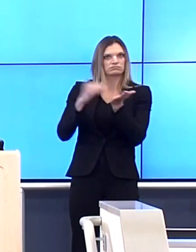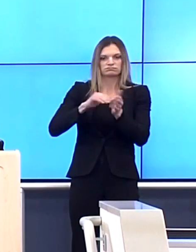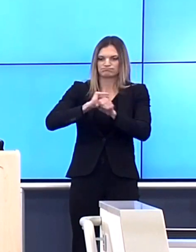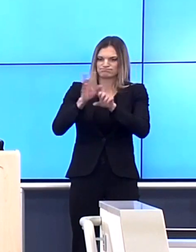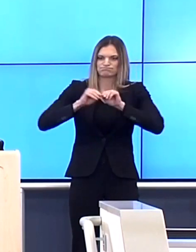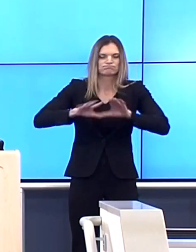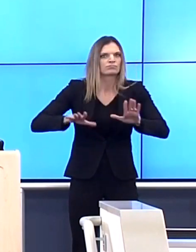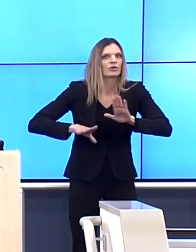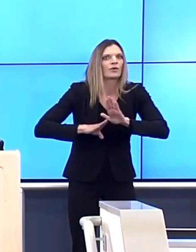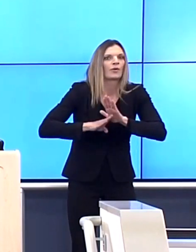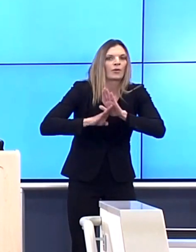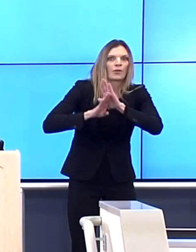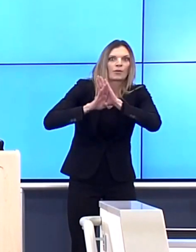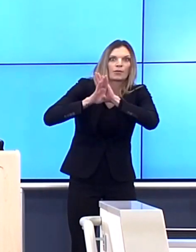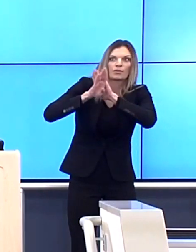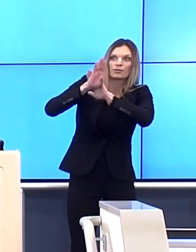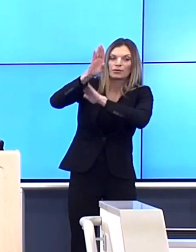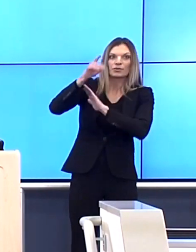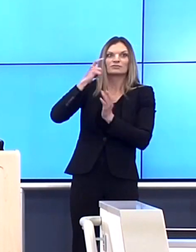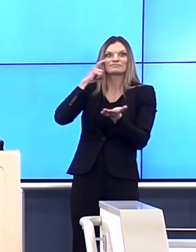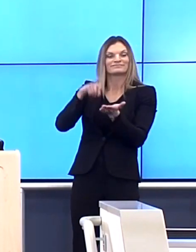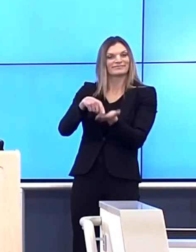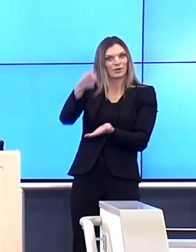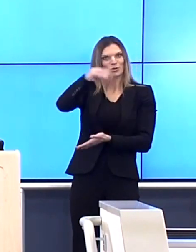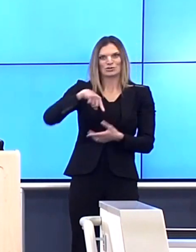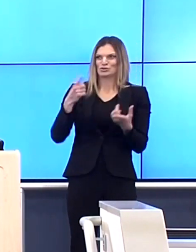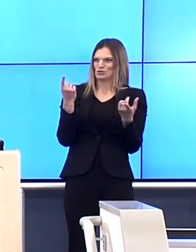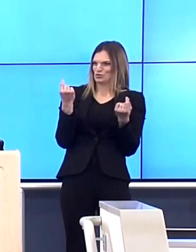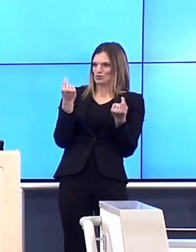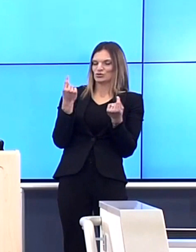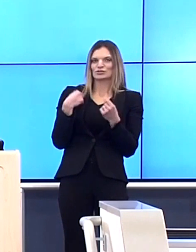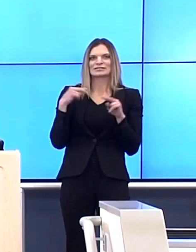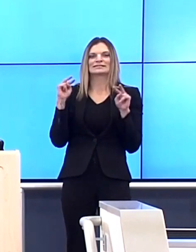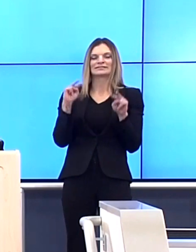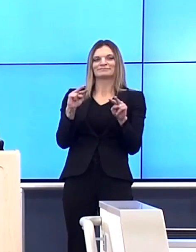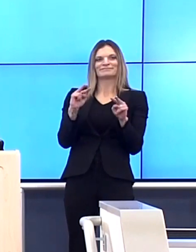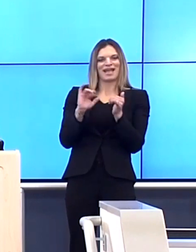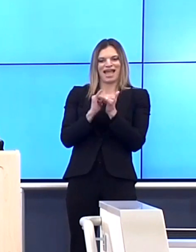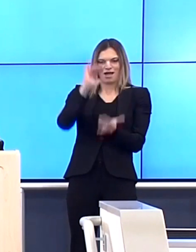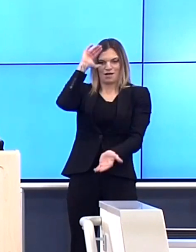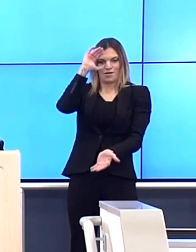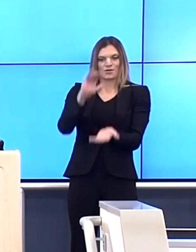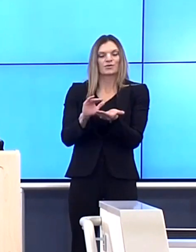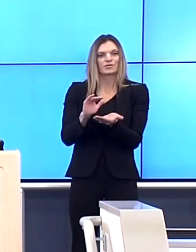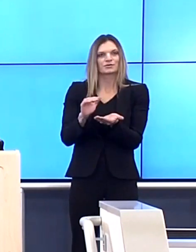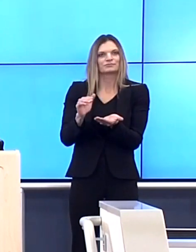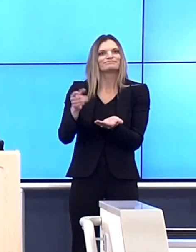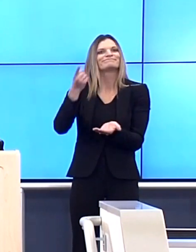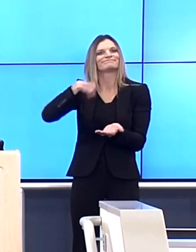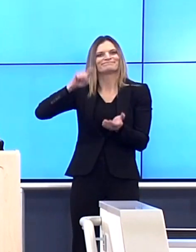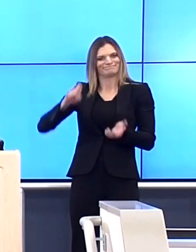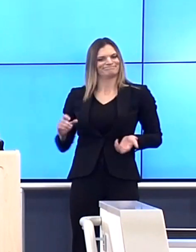WE’RE ALREADY SEEING A SURGE IN CASES, BUT WHAT WE CAN CONTROL CASES, BUT WHAT WE CAN CONTROL IS WHETHER OR NOT AND HOW WE IS WHETHER OR NOT AND HOW WE JOIN FORCES, TO COMBAT OUR